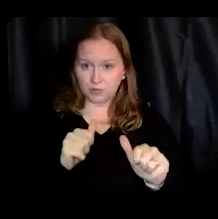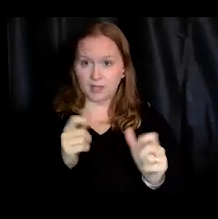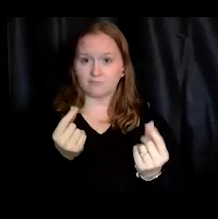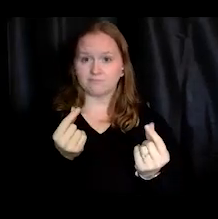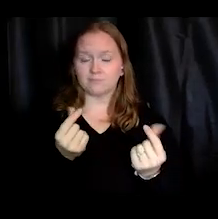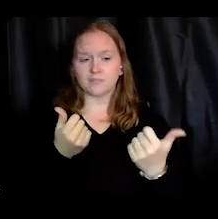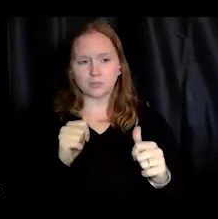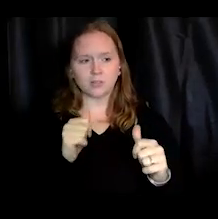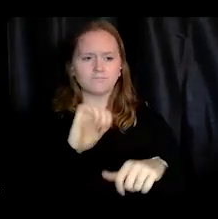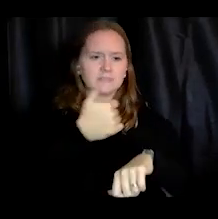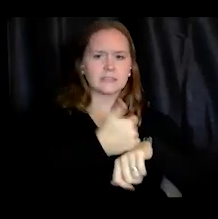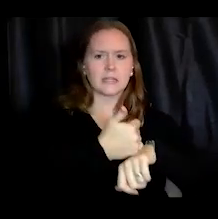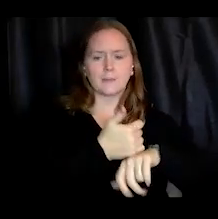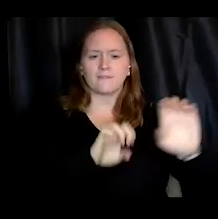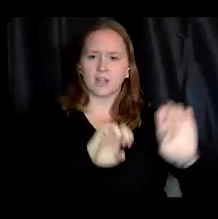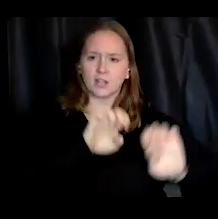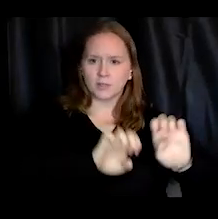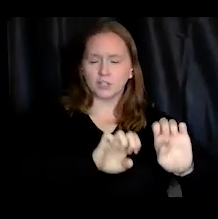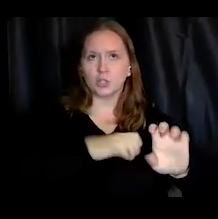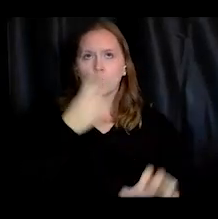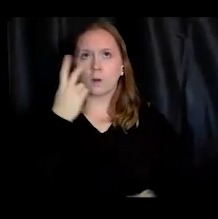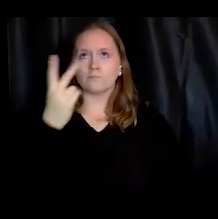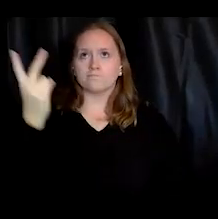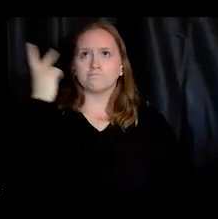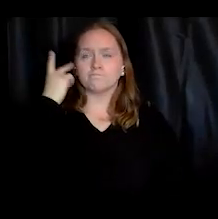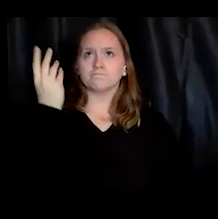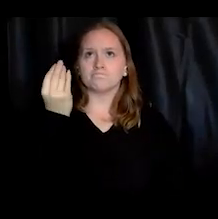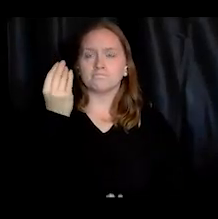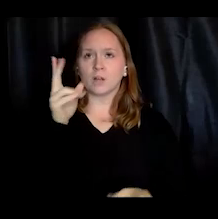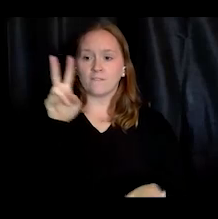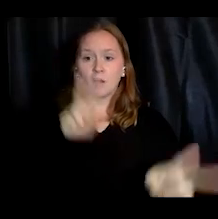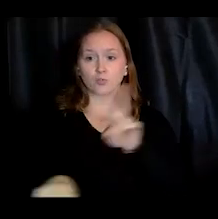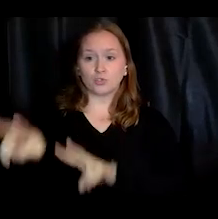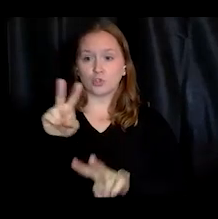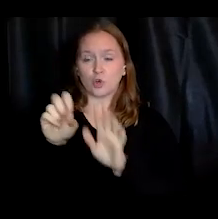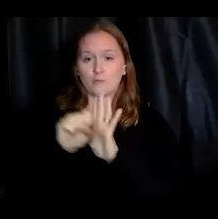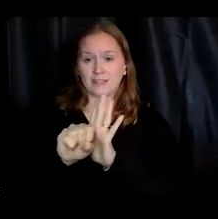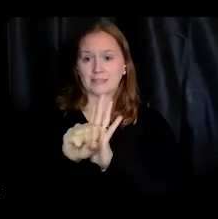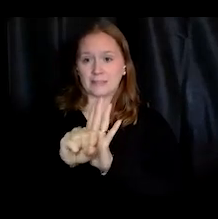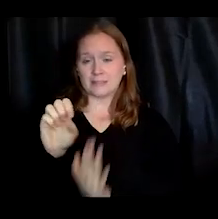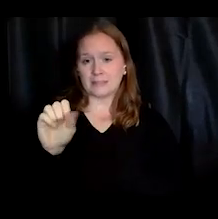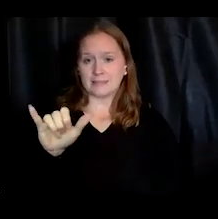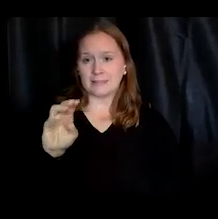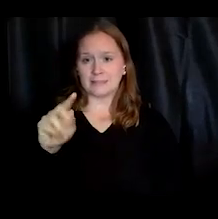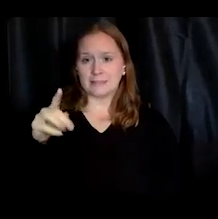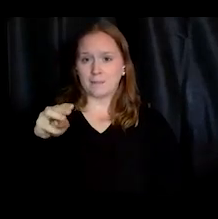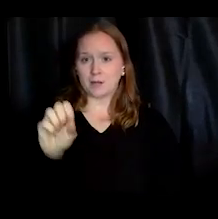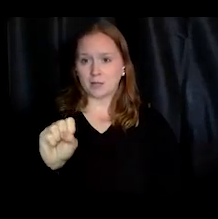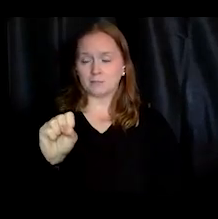or think about times when I've observed the symptoms that are in the listings so I can add that information